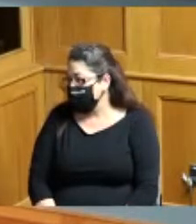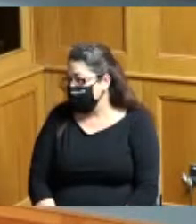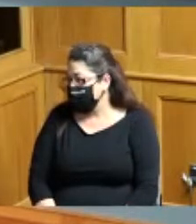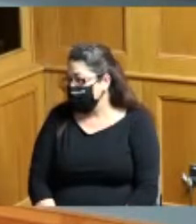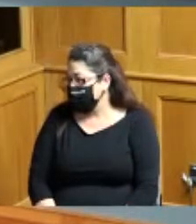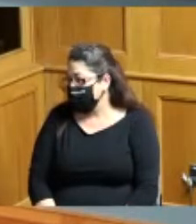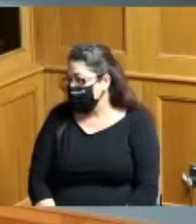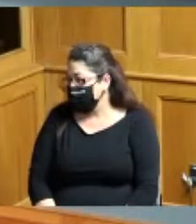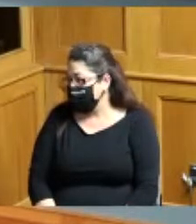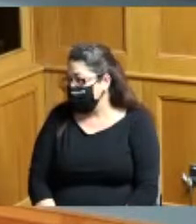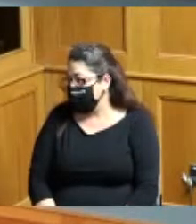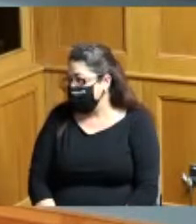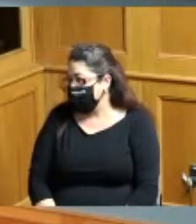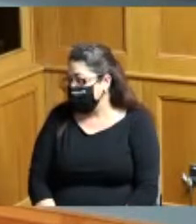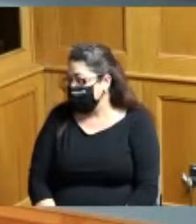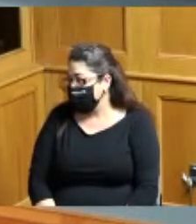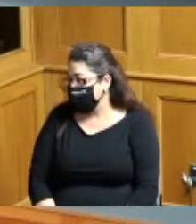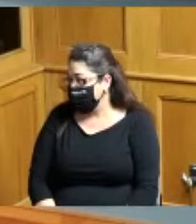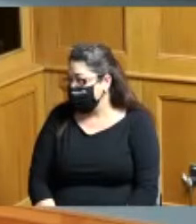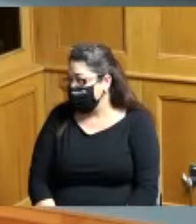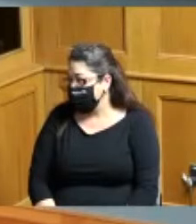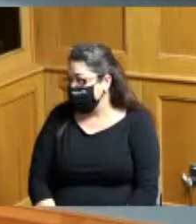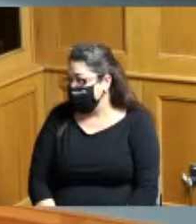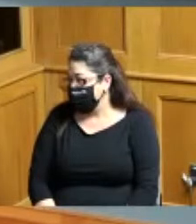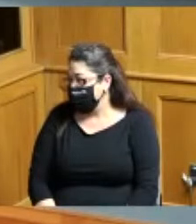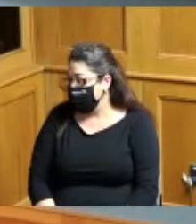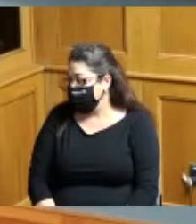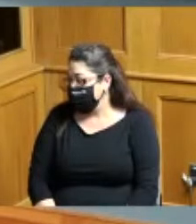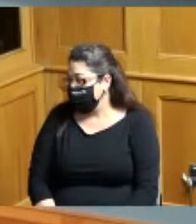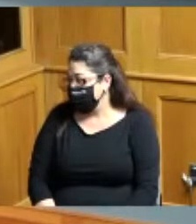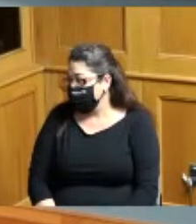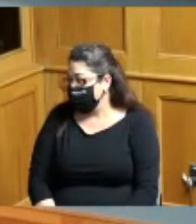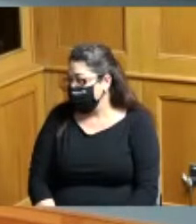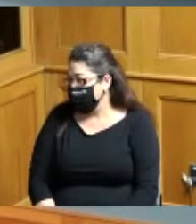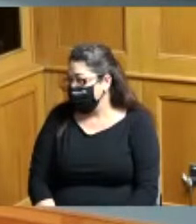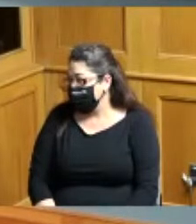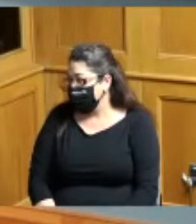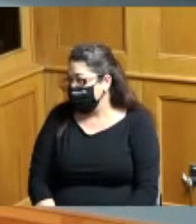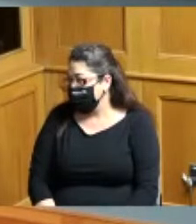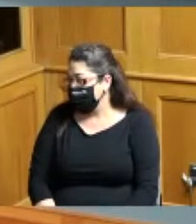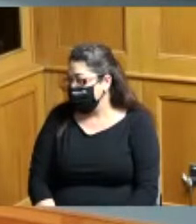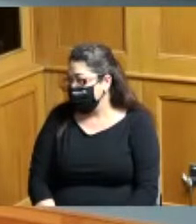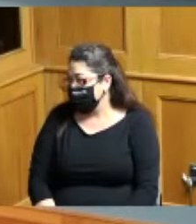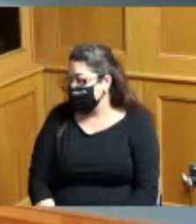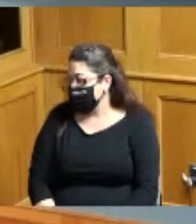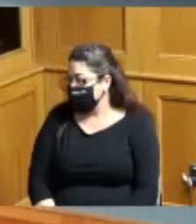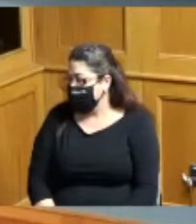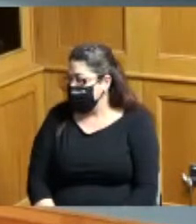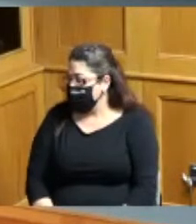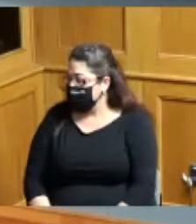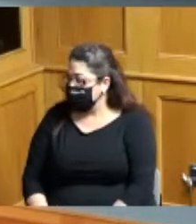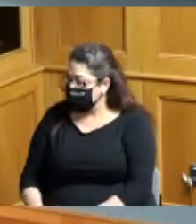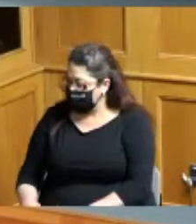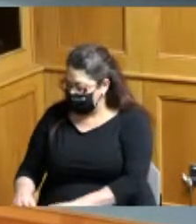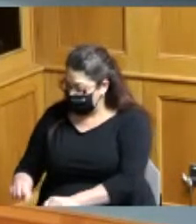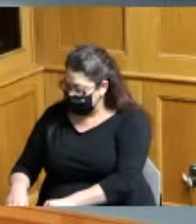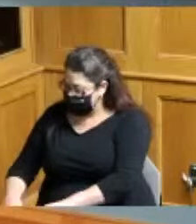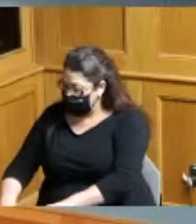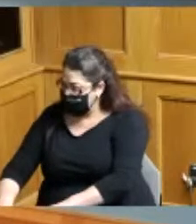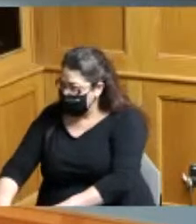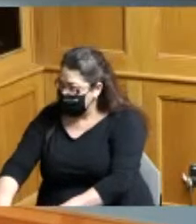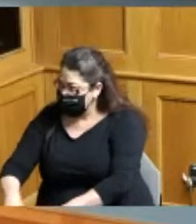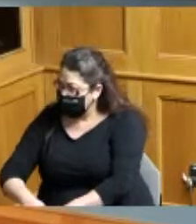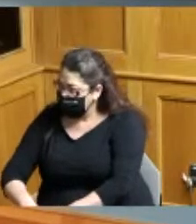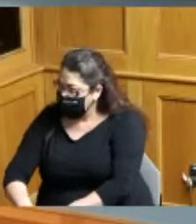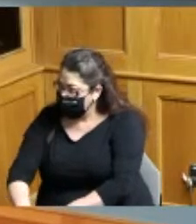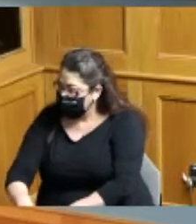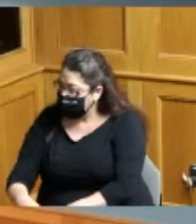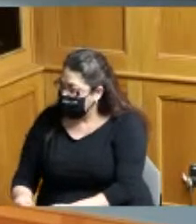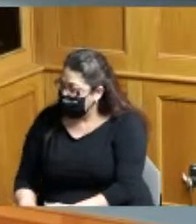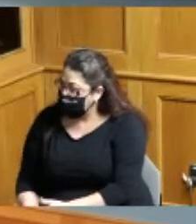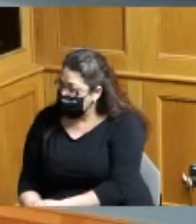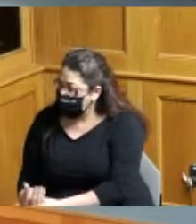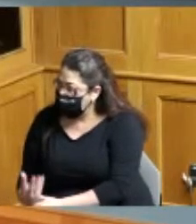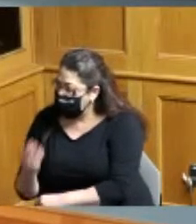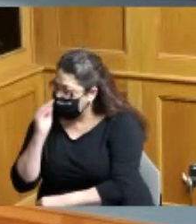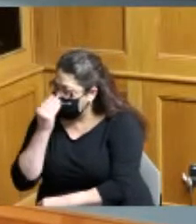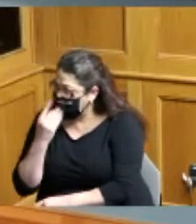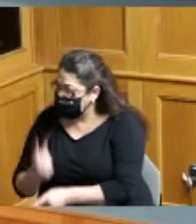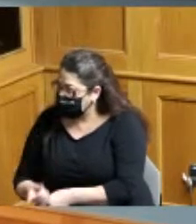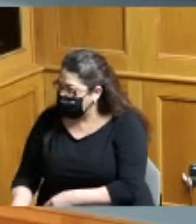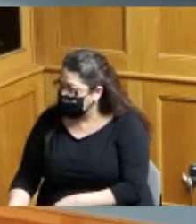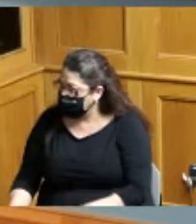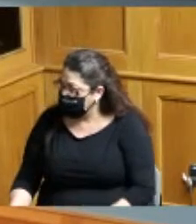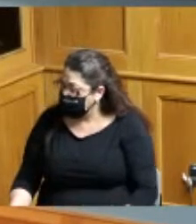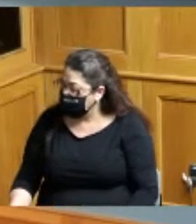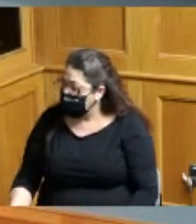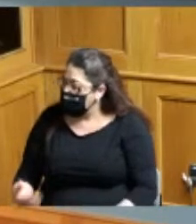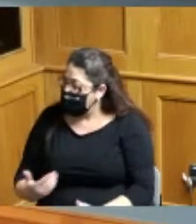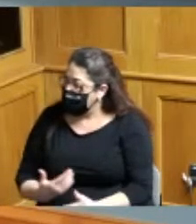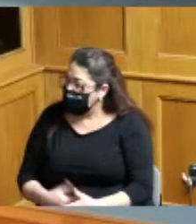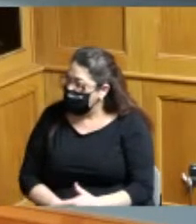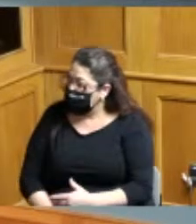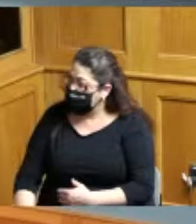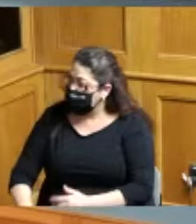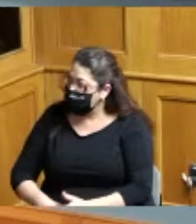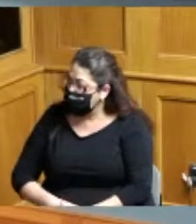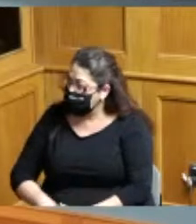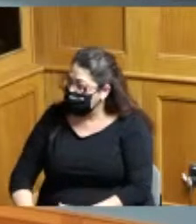thank you